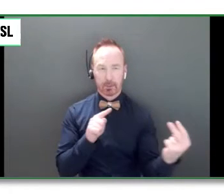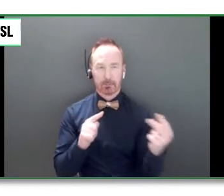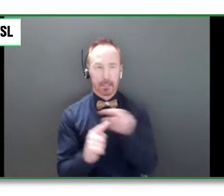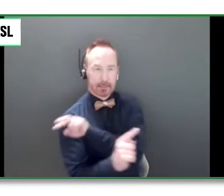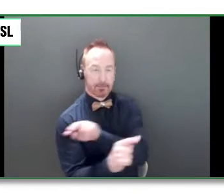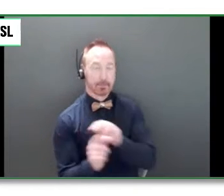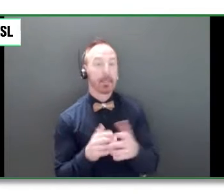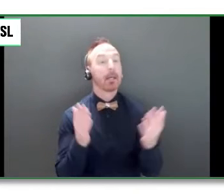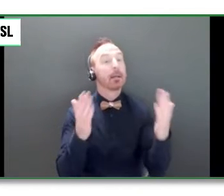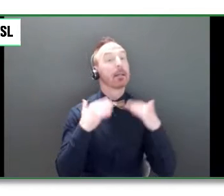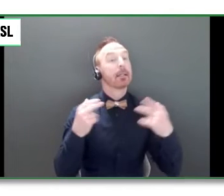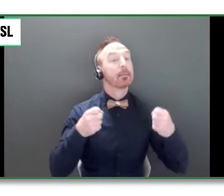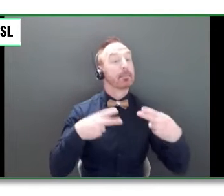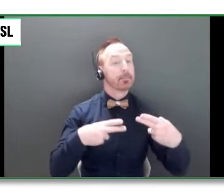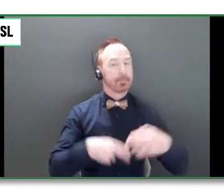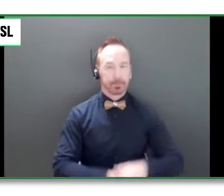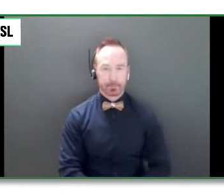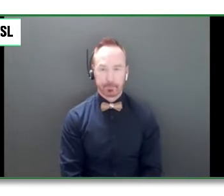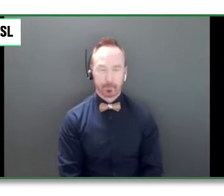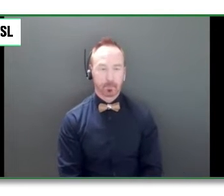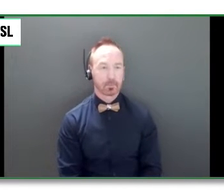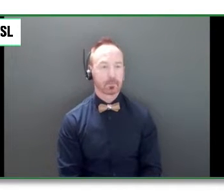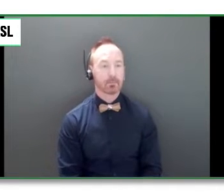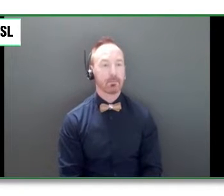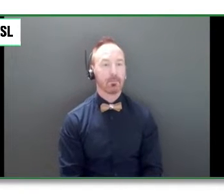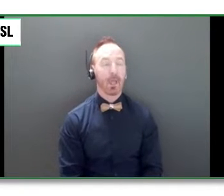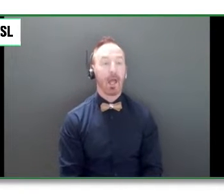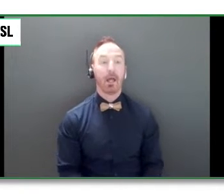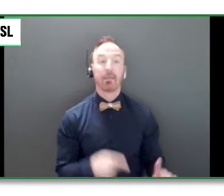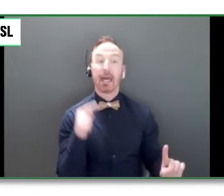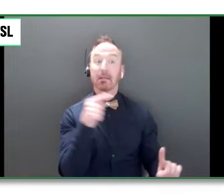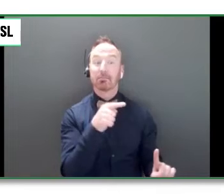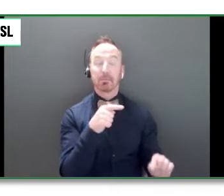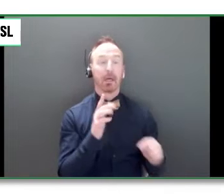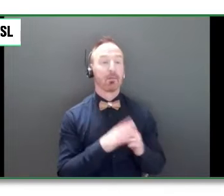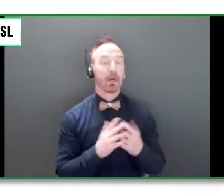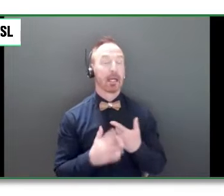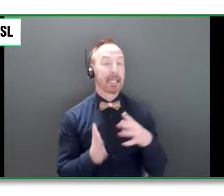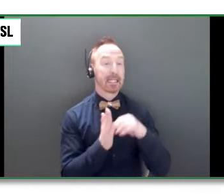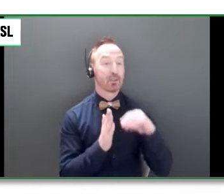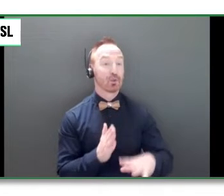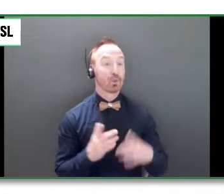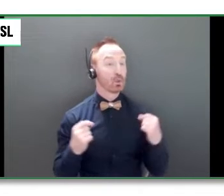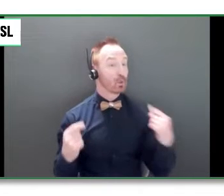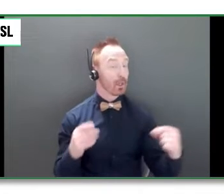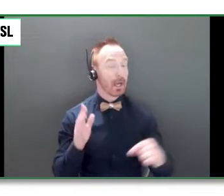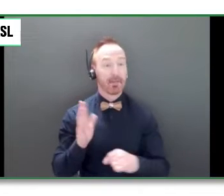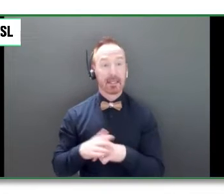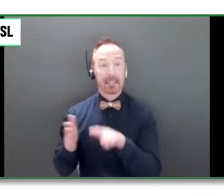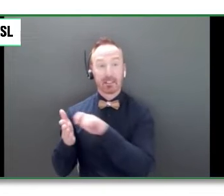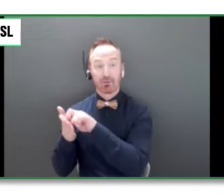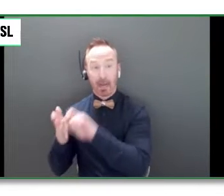So the next assignment that I have students do is put these nature writers in conversation.